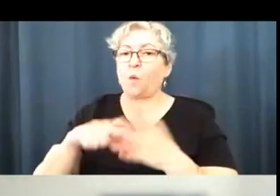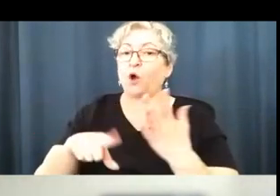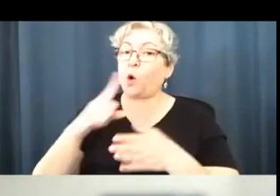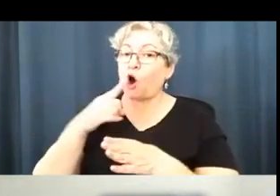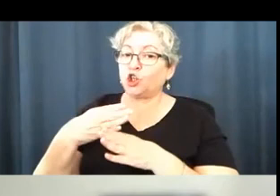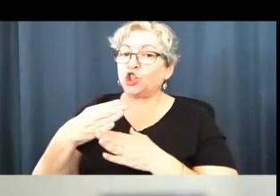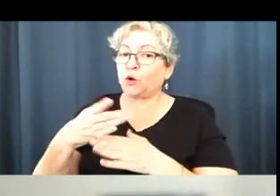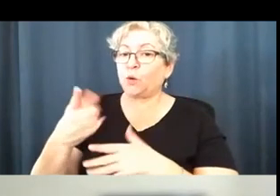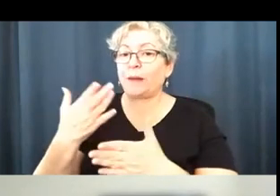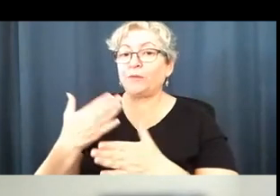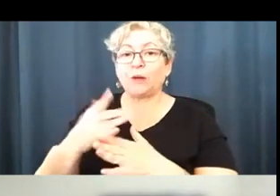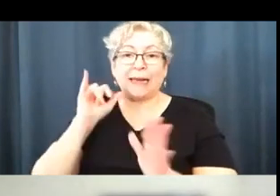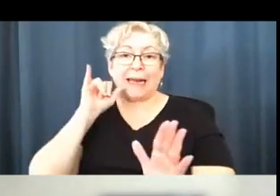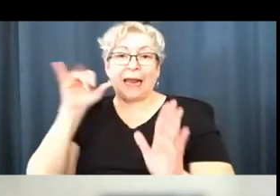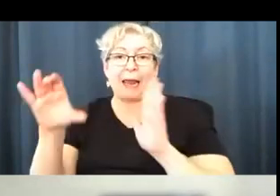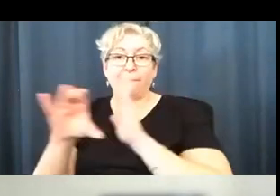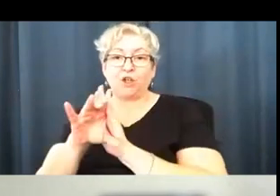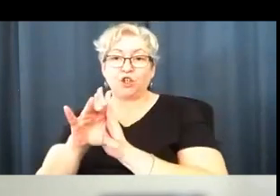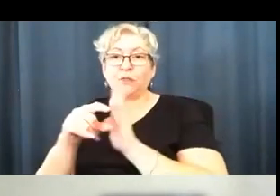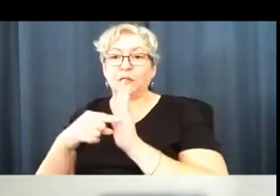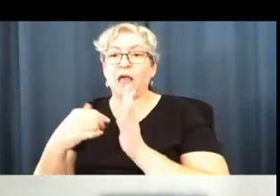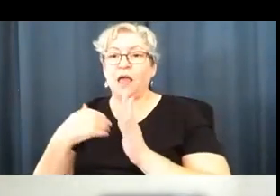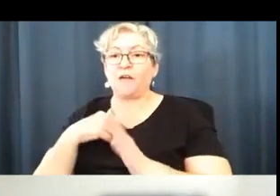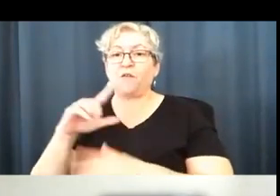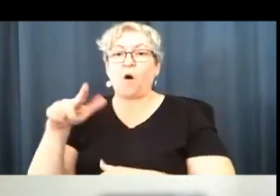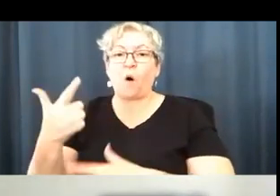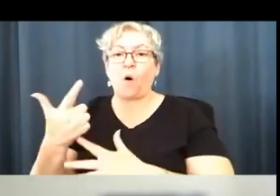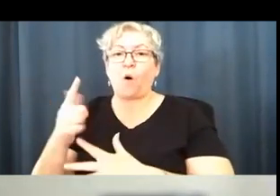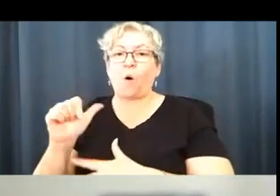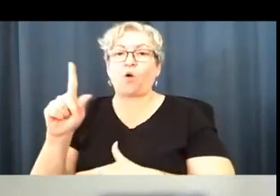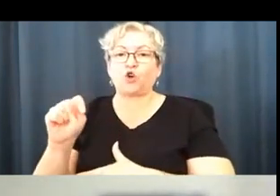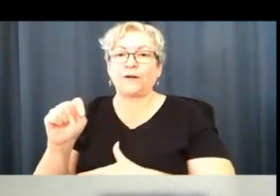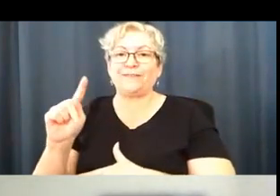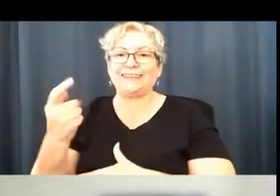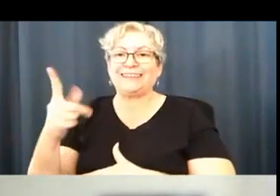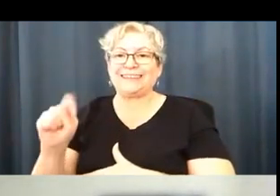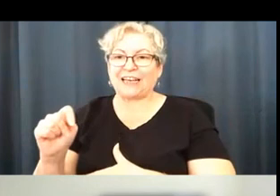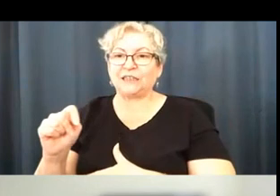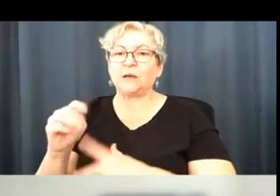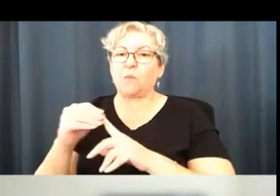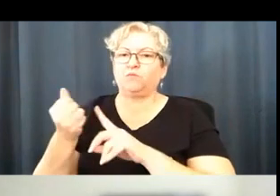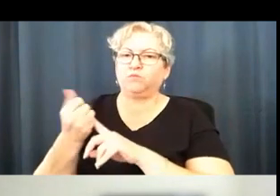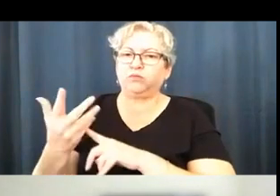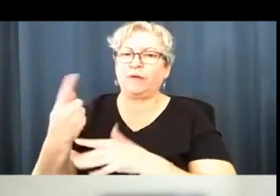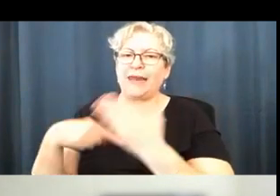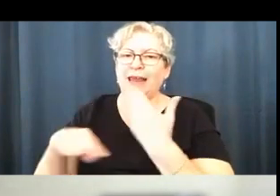you might be sharing images and images need to have alternative text. Alternative text, will go into a lot more detail next week. But basically, it's just the description